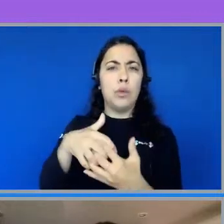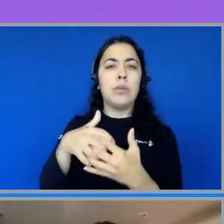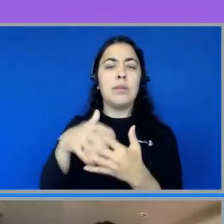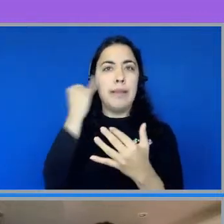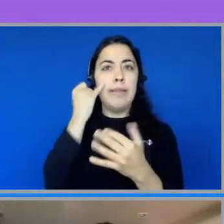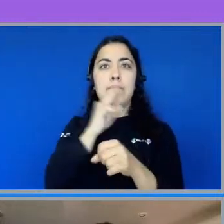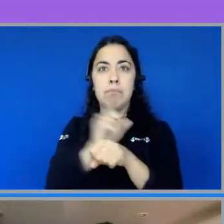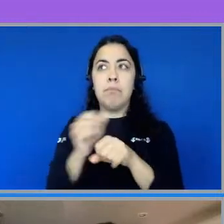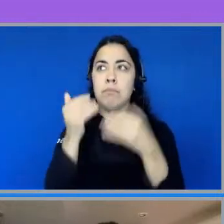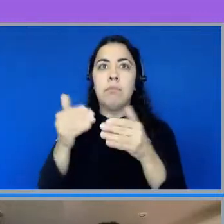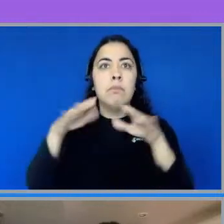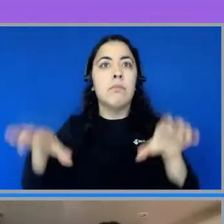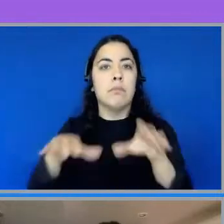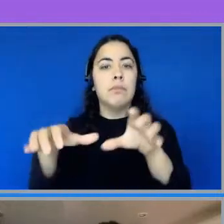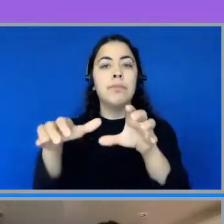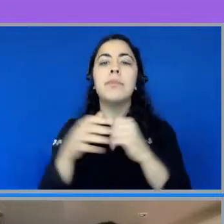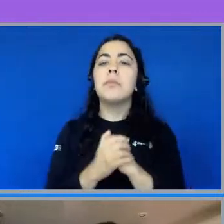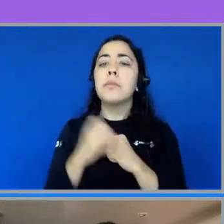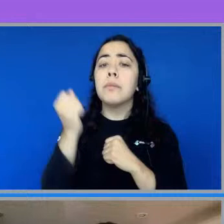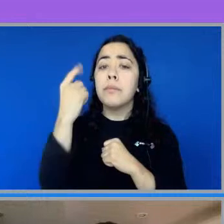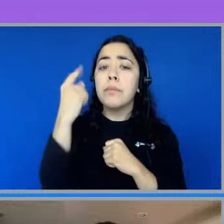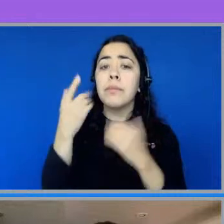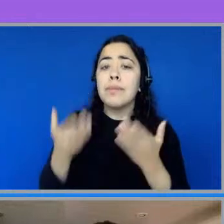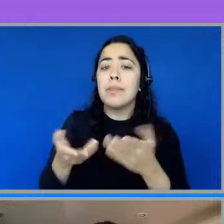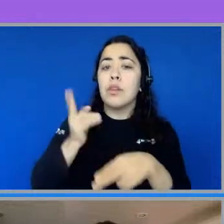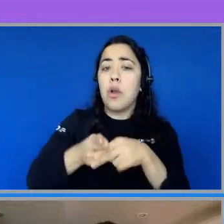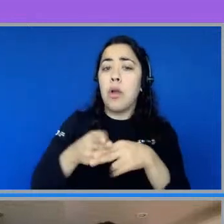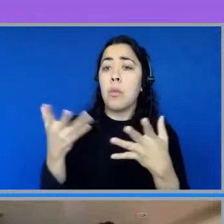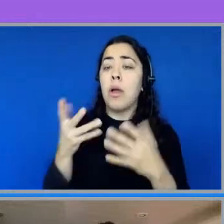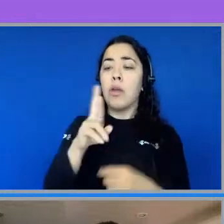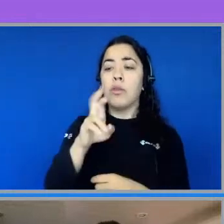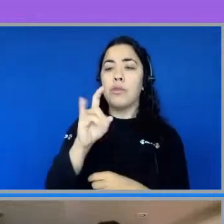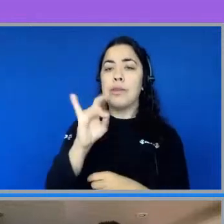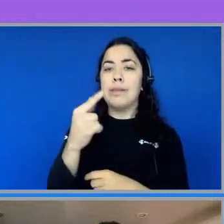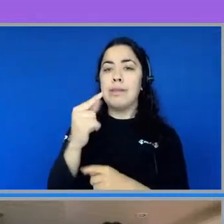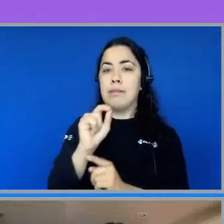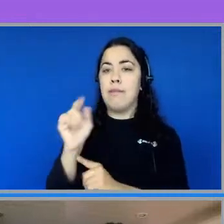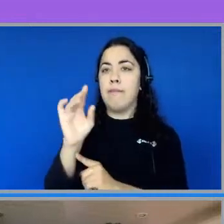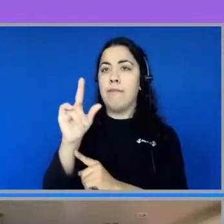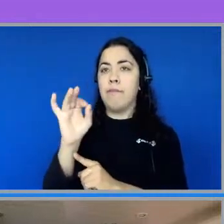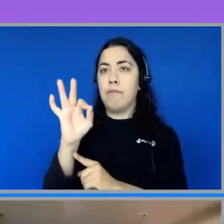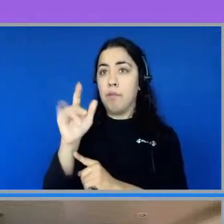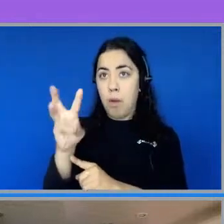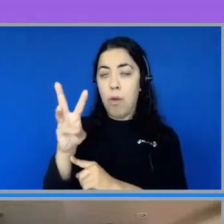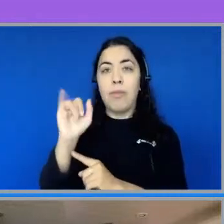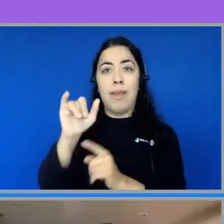in practice. As I say the property is called reading flow.